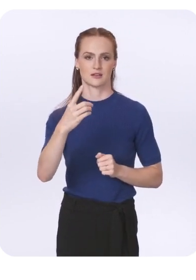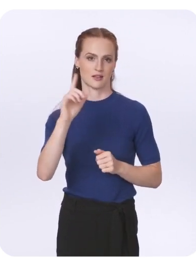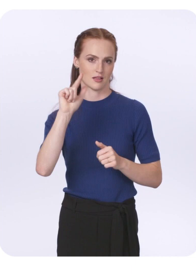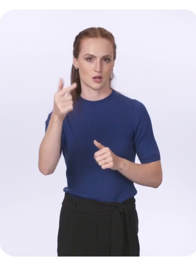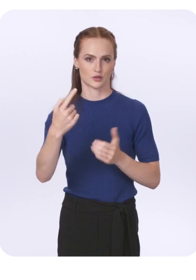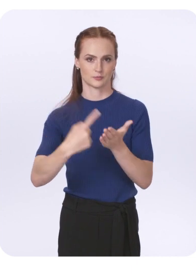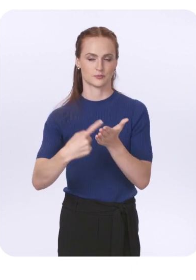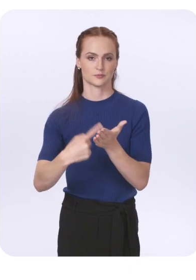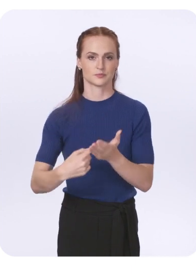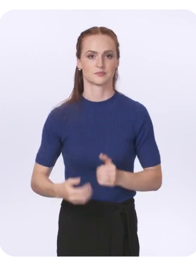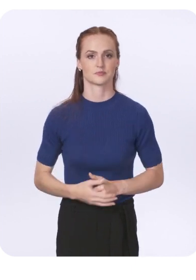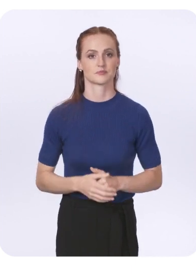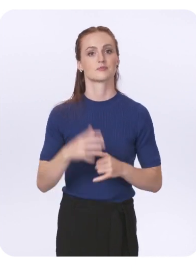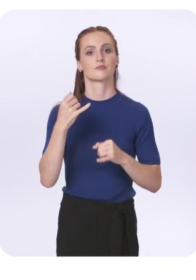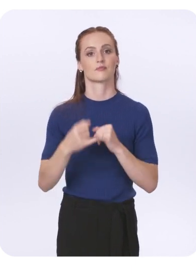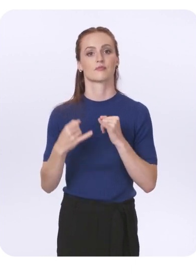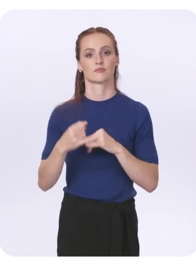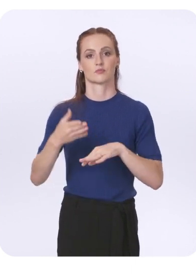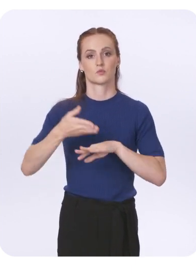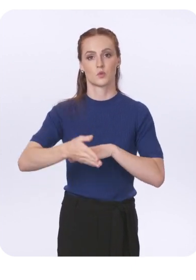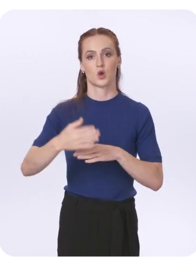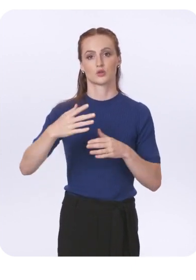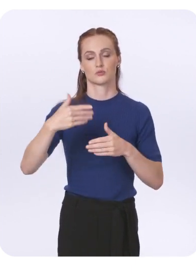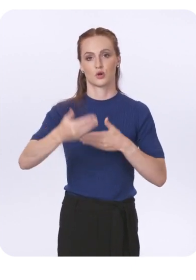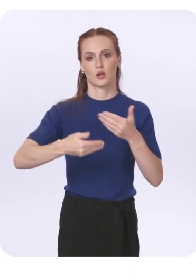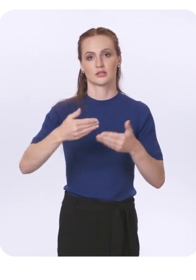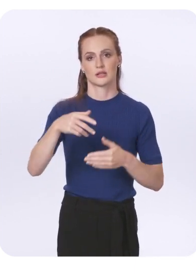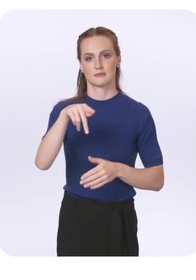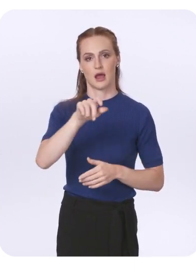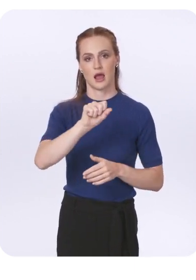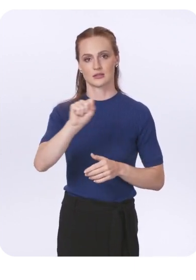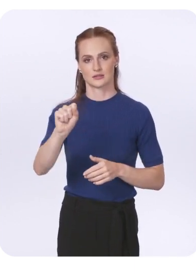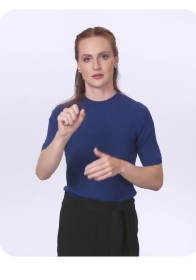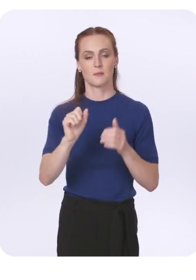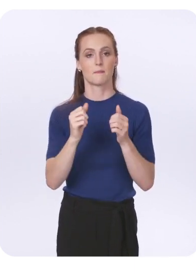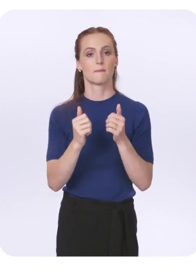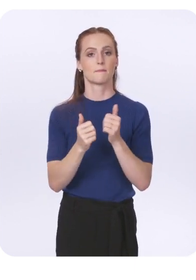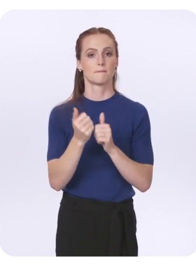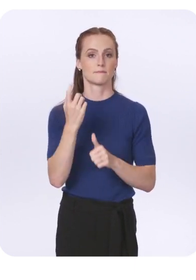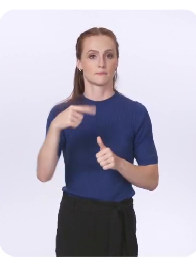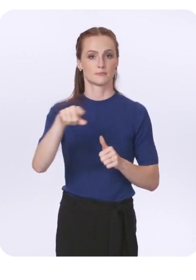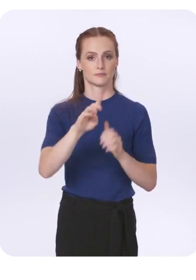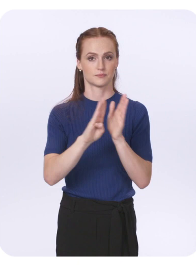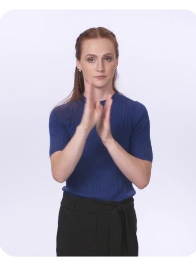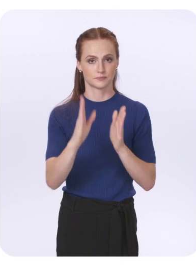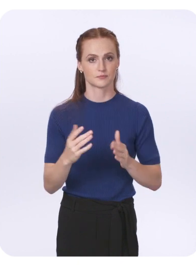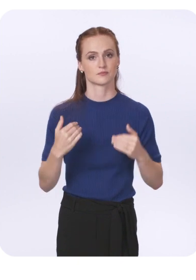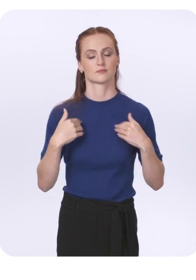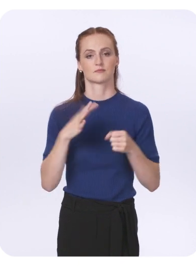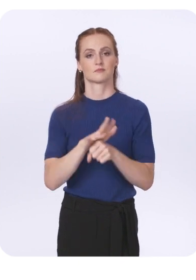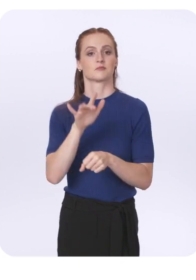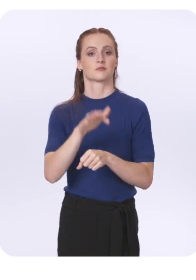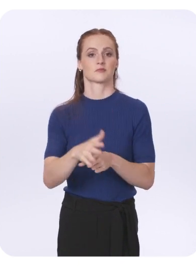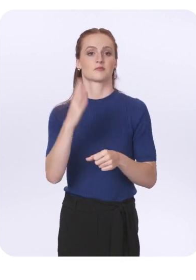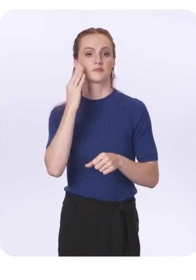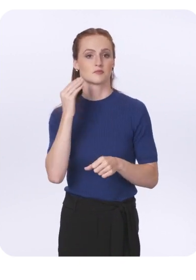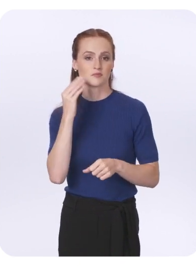And finally, we have post-process passes. Many of you devs have plenty of experience with incorporating such effects